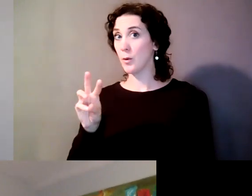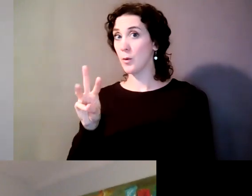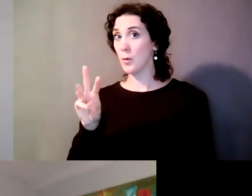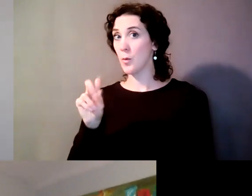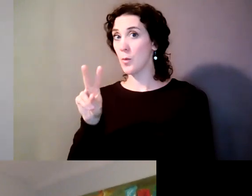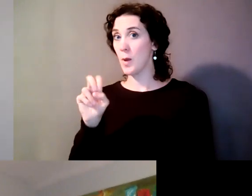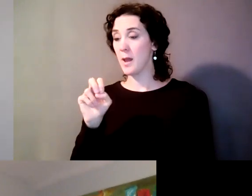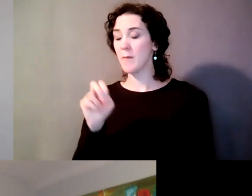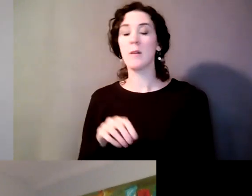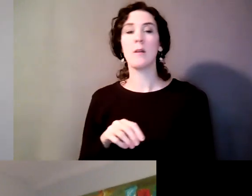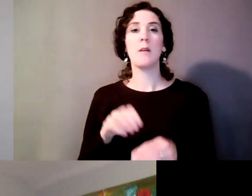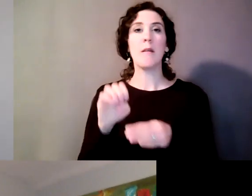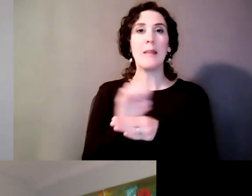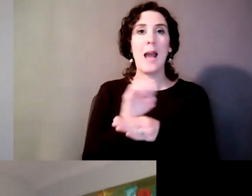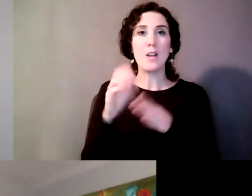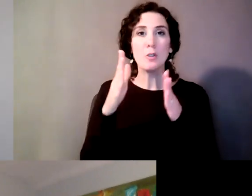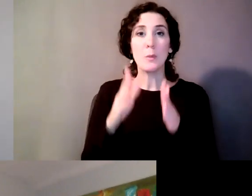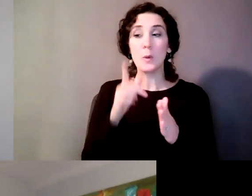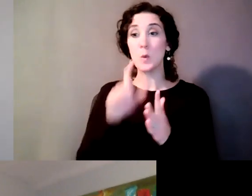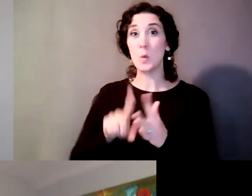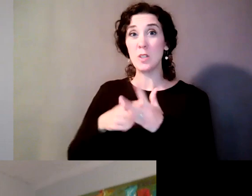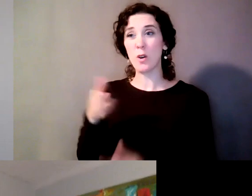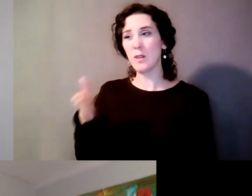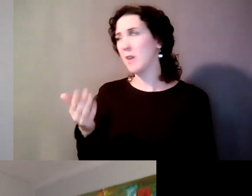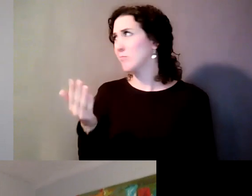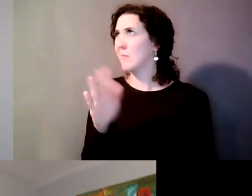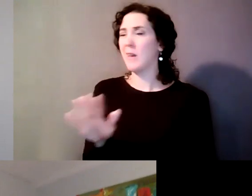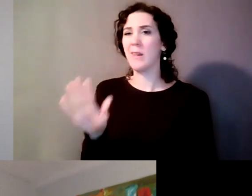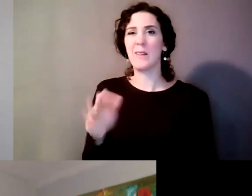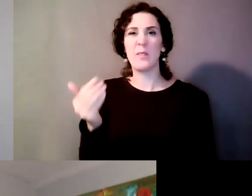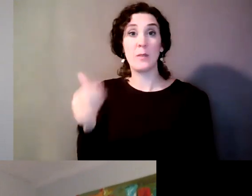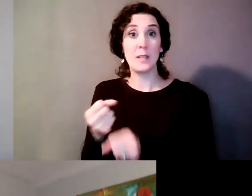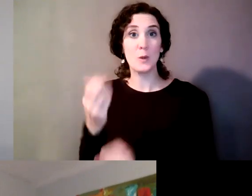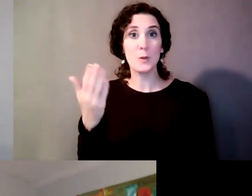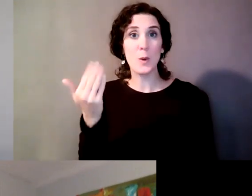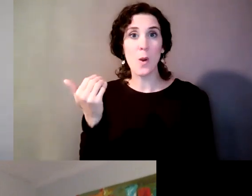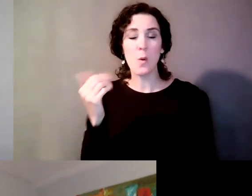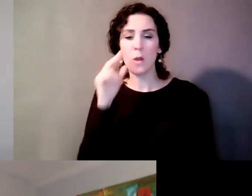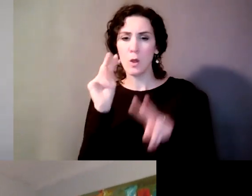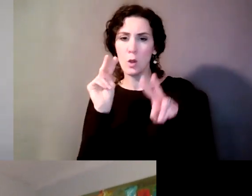that started the third wave 15 years ago looked at the business and saw